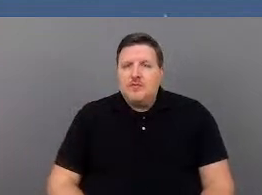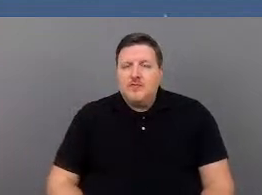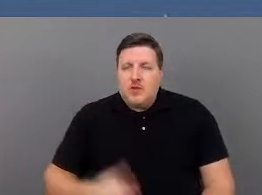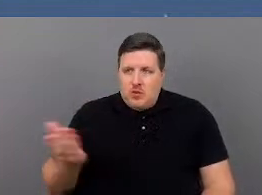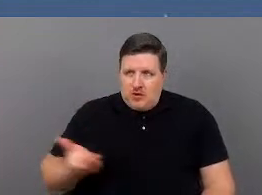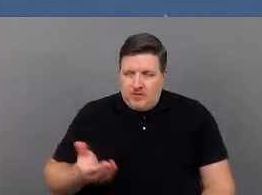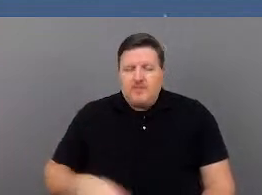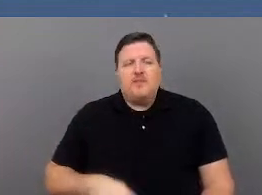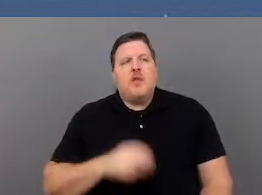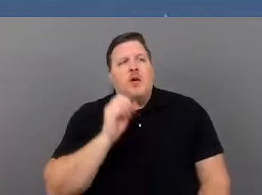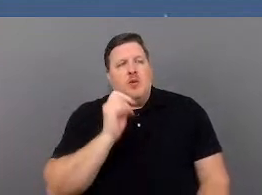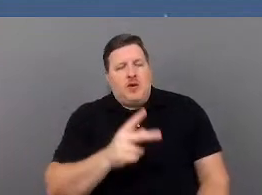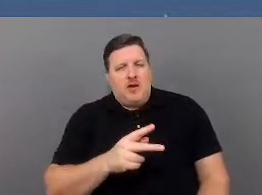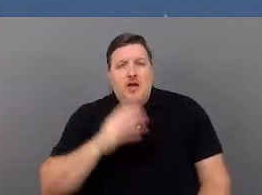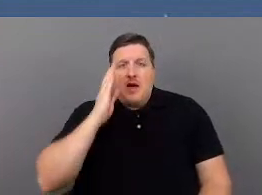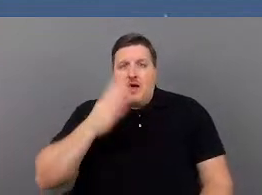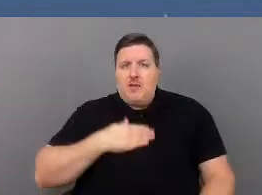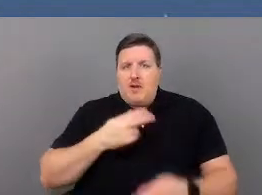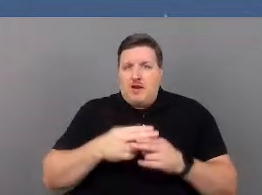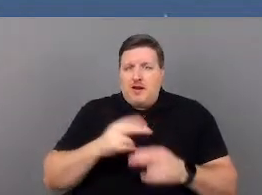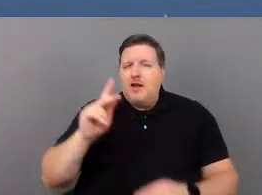I VERY MUCH SUPPORT THE OFFICE OF VIOLENCE PREVENTION